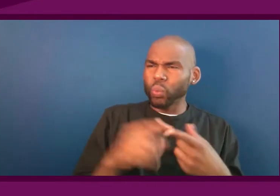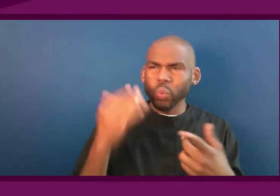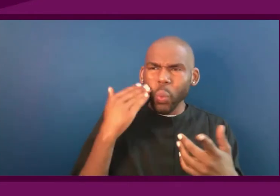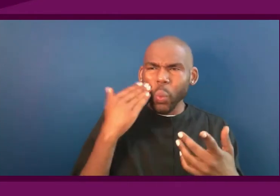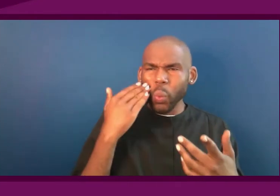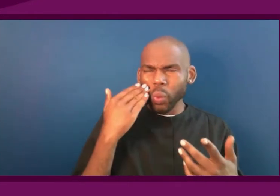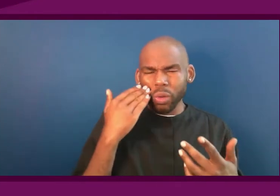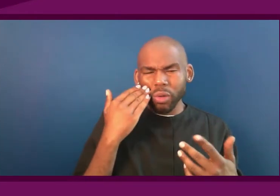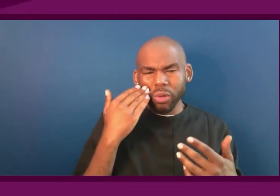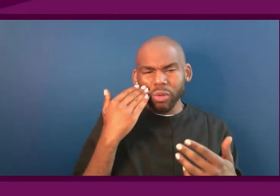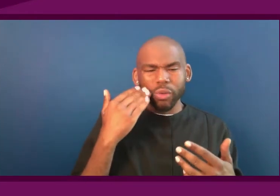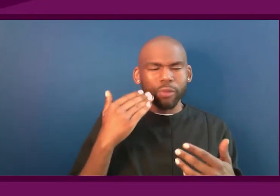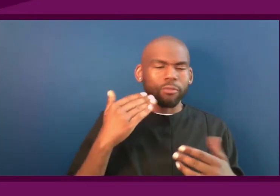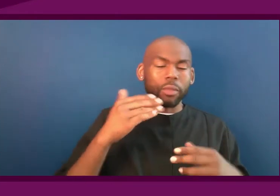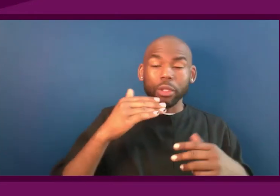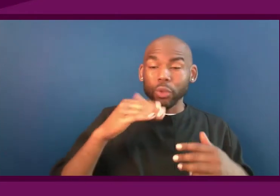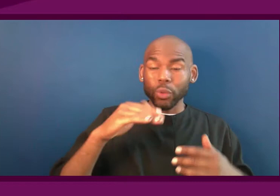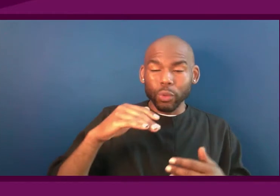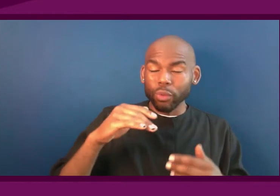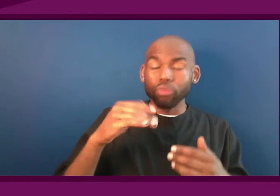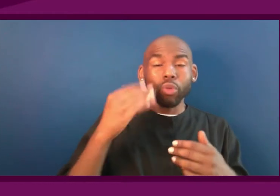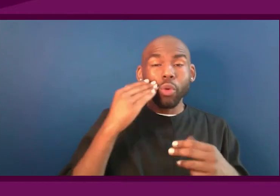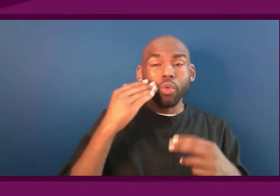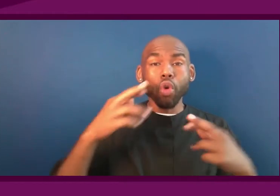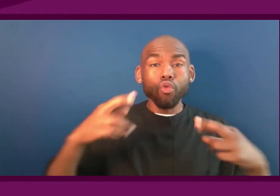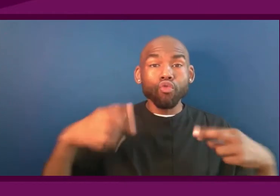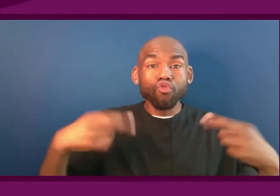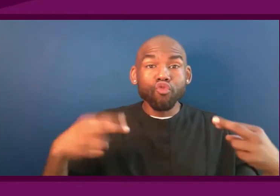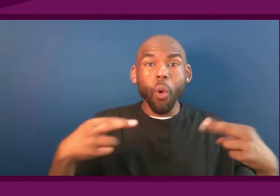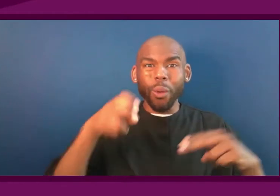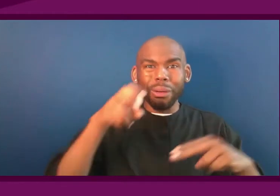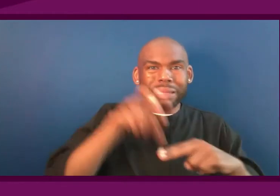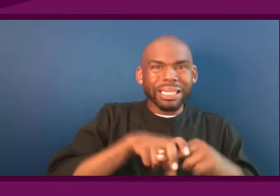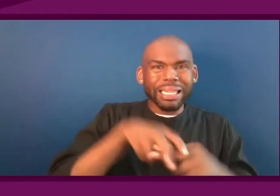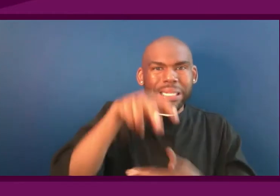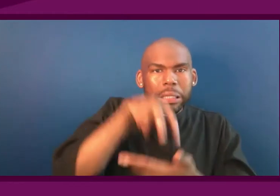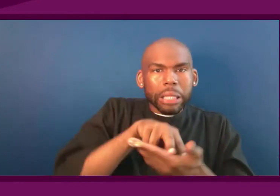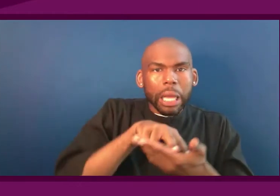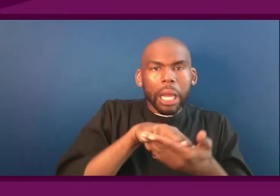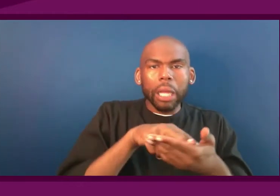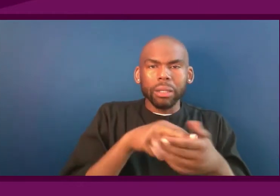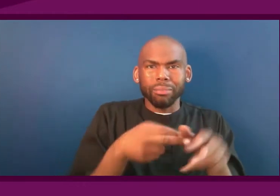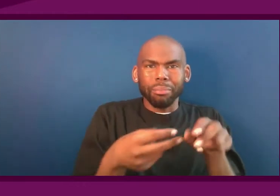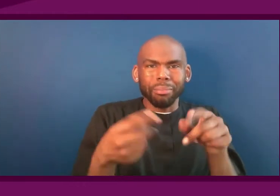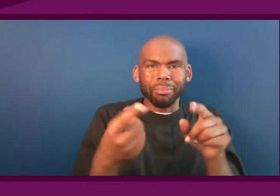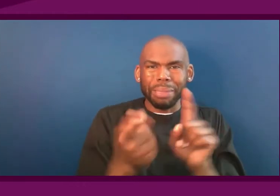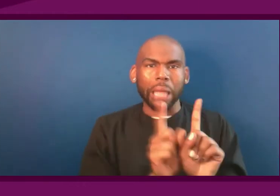Great question. I believe that I got involved 34 years ago when my daughter was born with Down